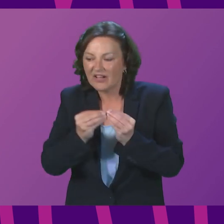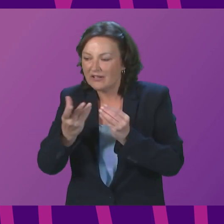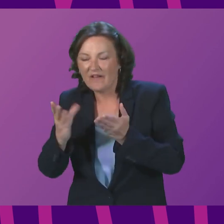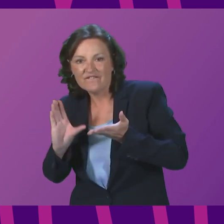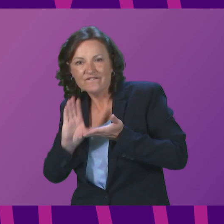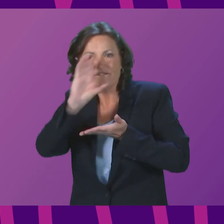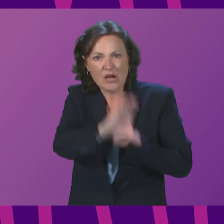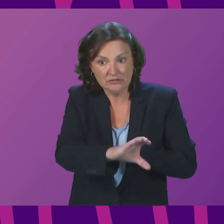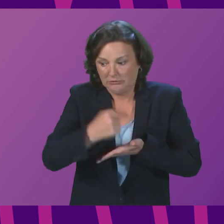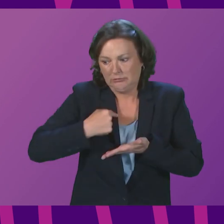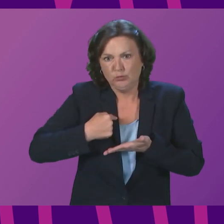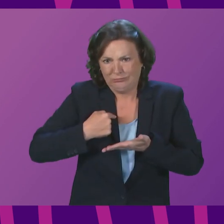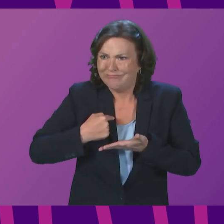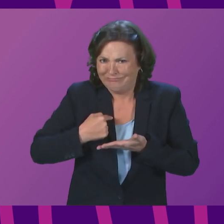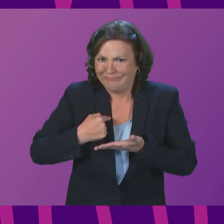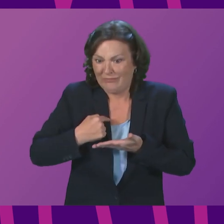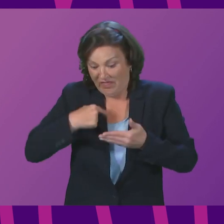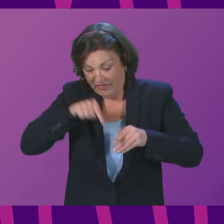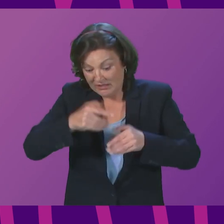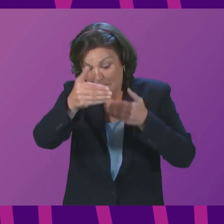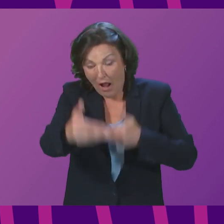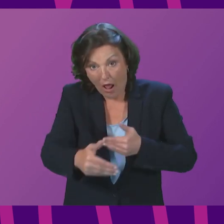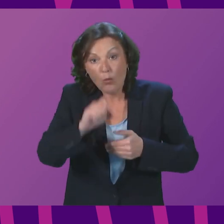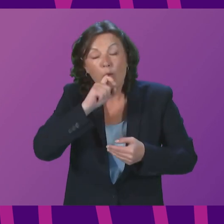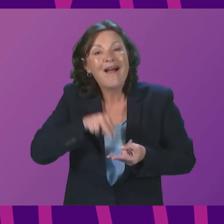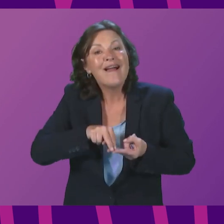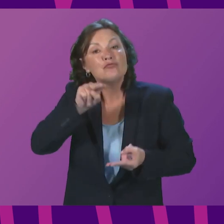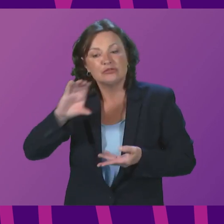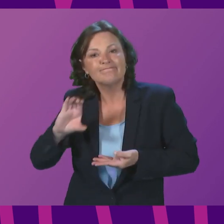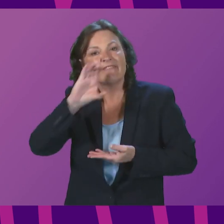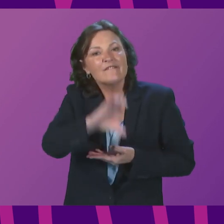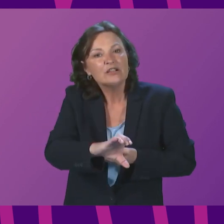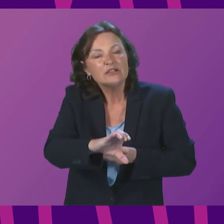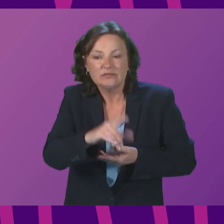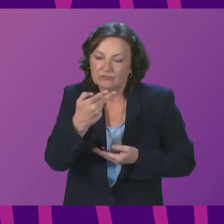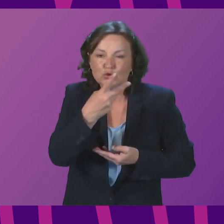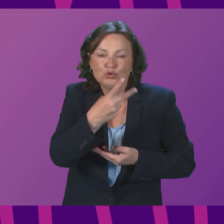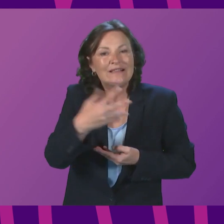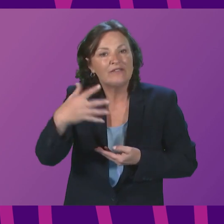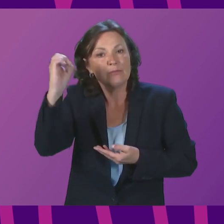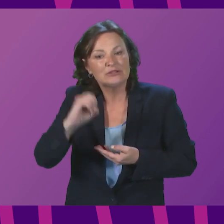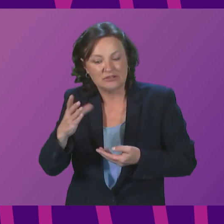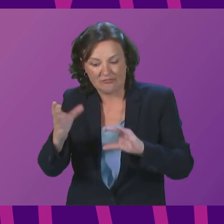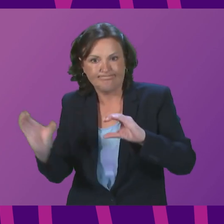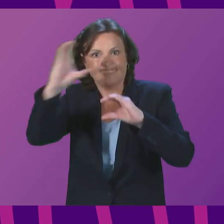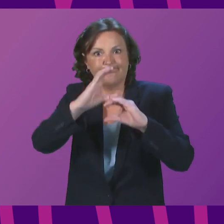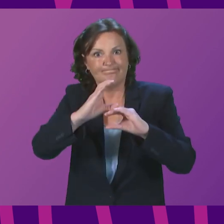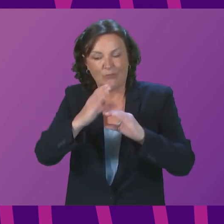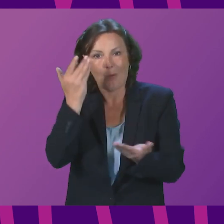We are in the process of increasing funding for social care by 25 per cent—or in the